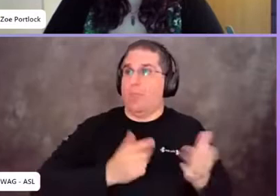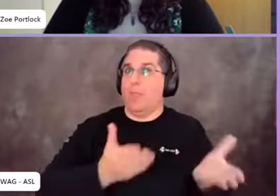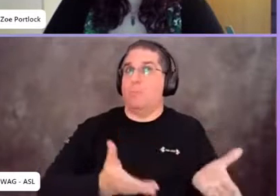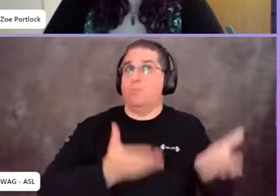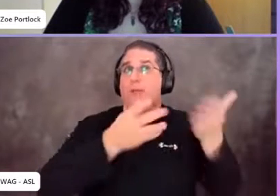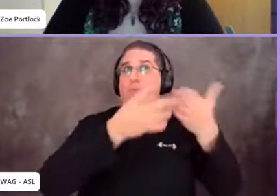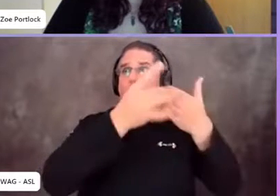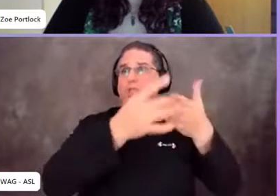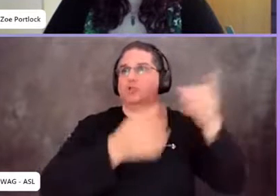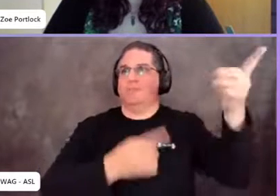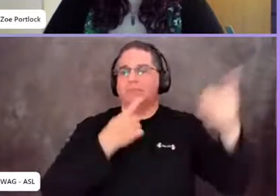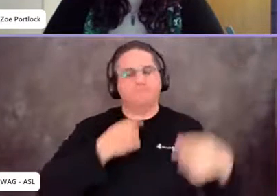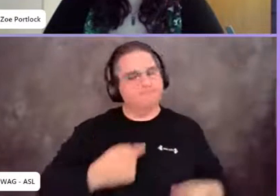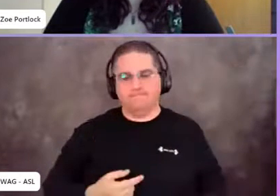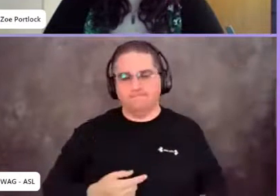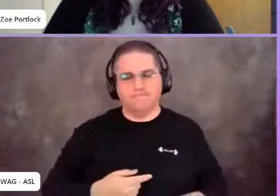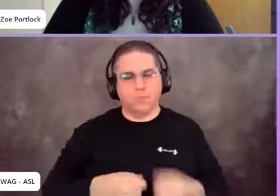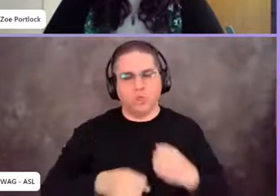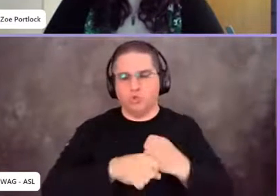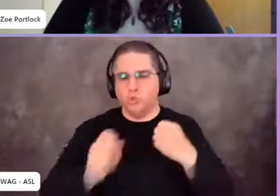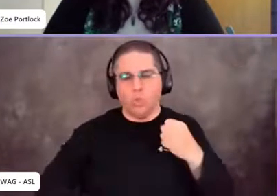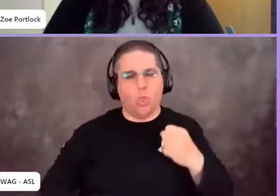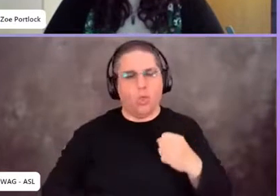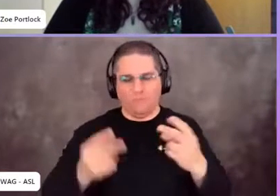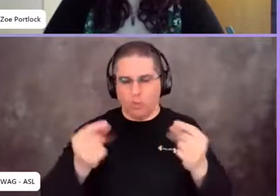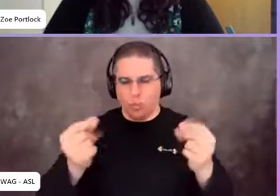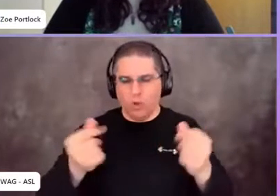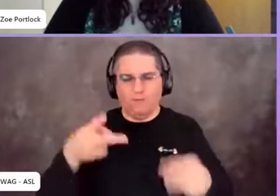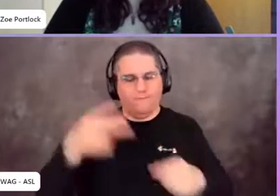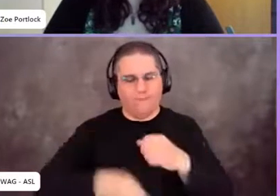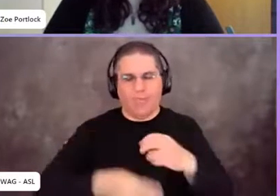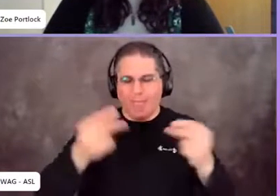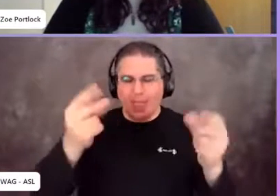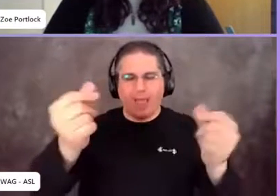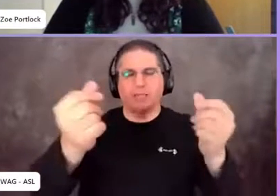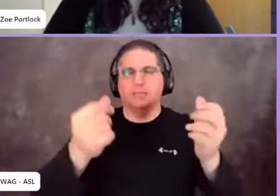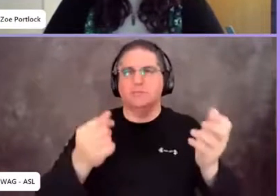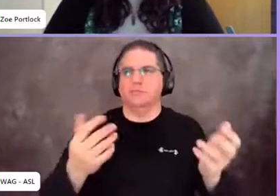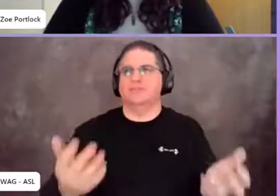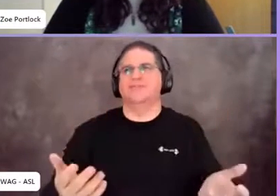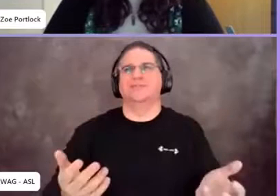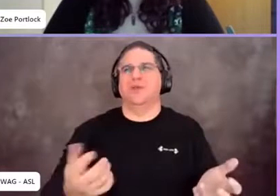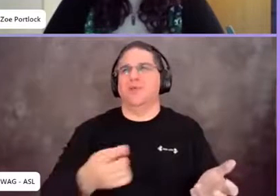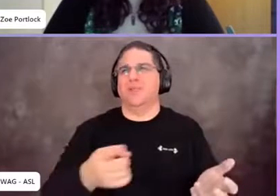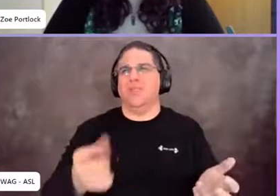designers , product researchers, they want to work on it but they are getting pressure from leadership that